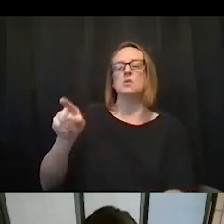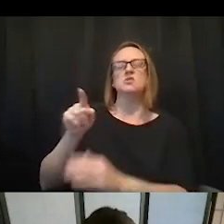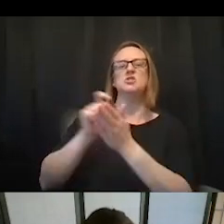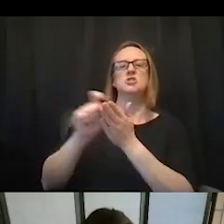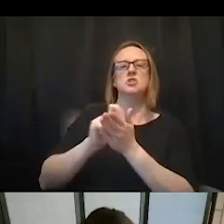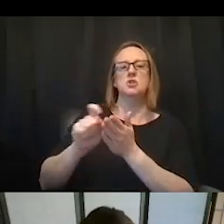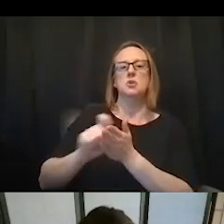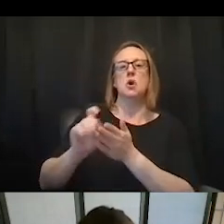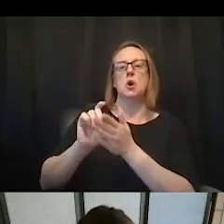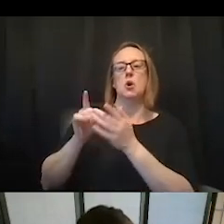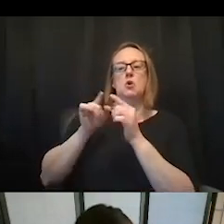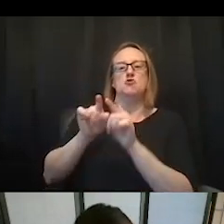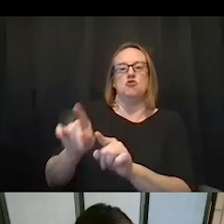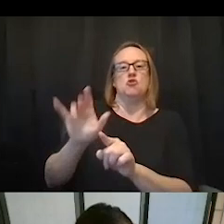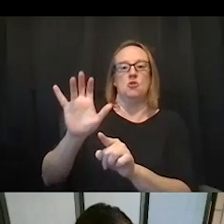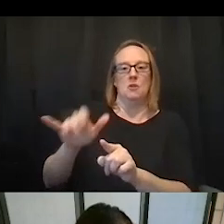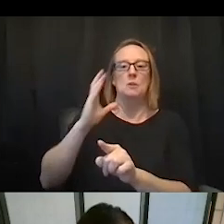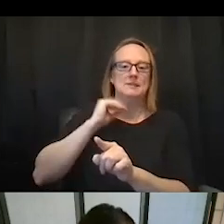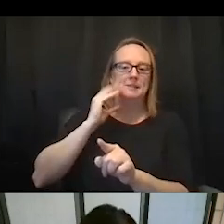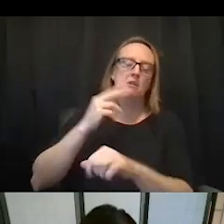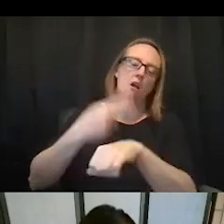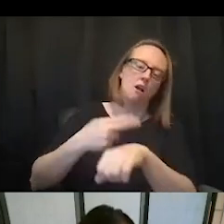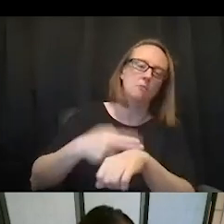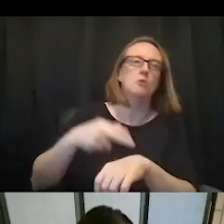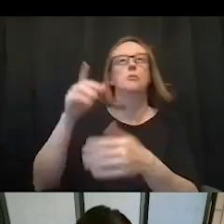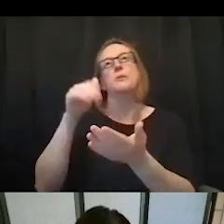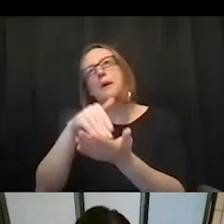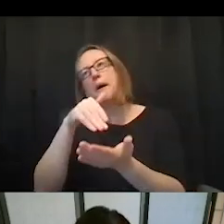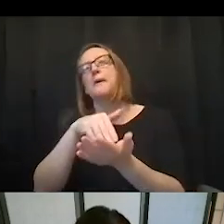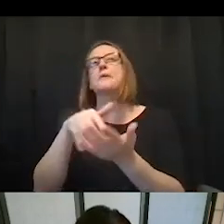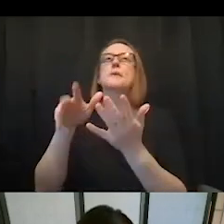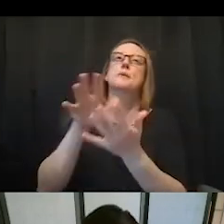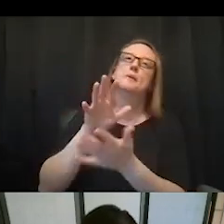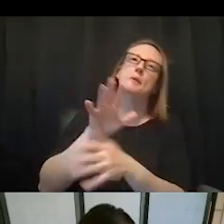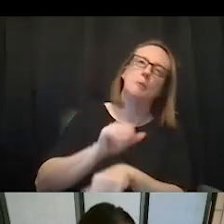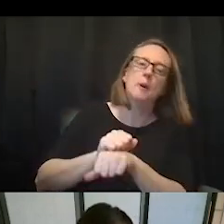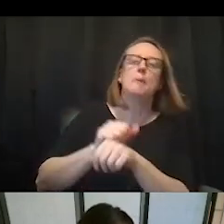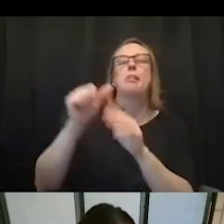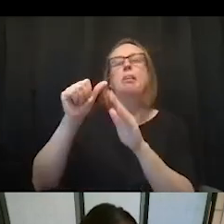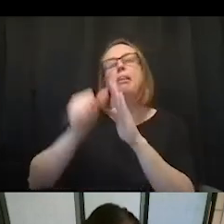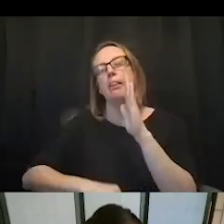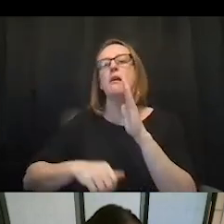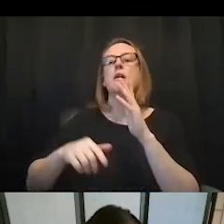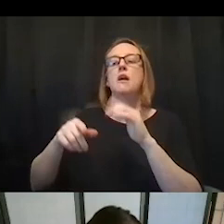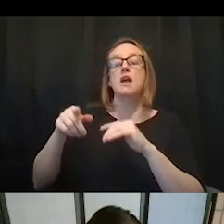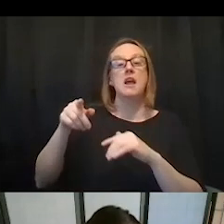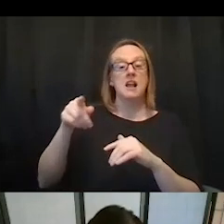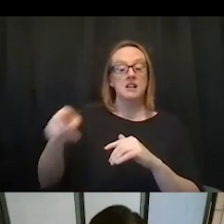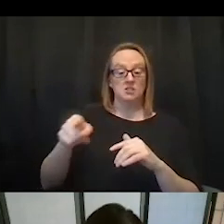experiences with hospitals and doctors and she was able to write them because she was keeping